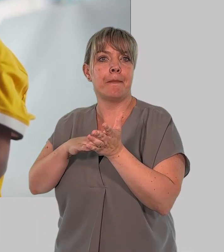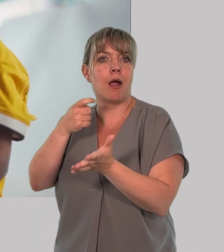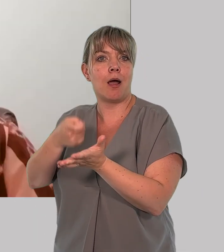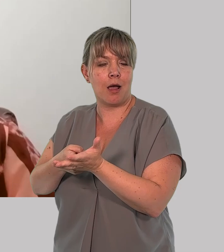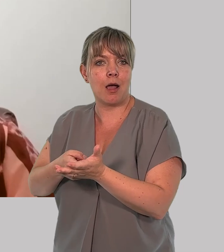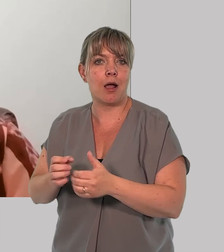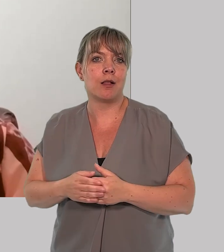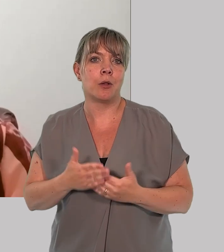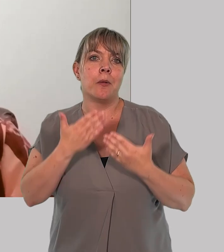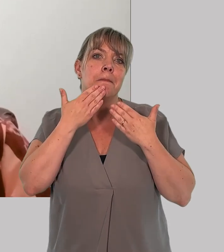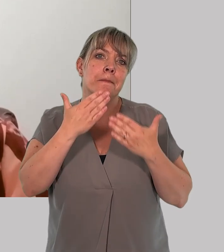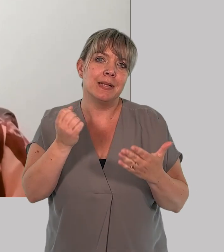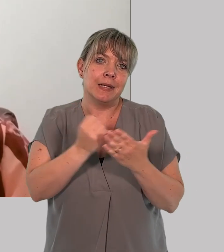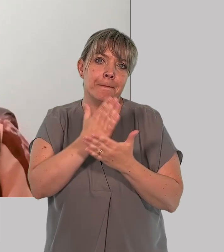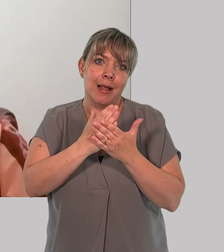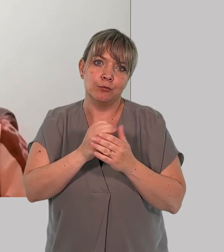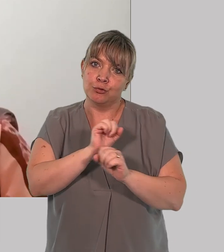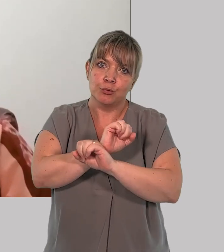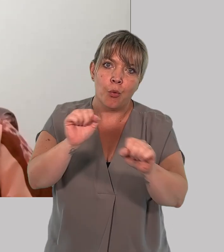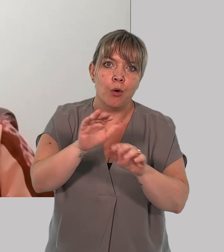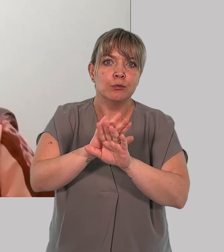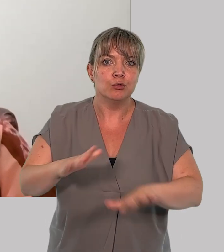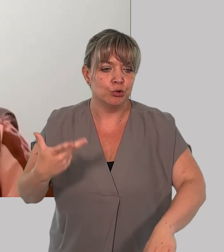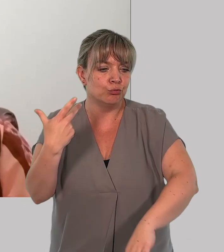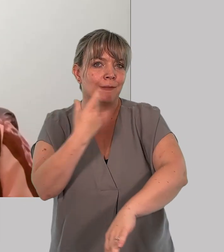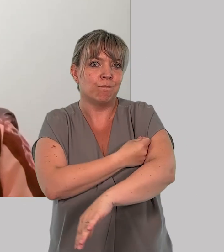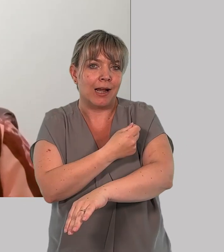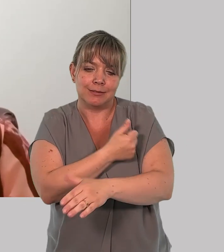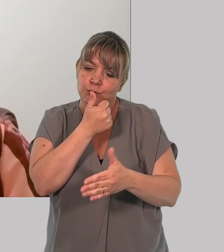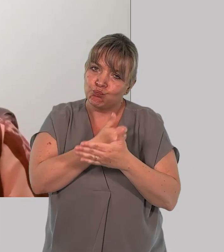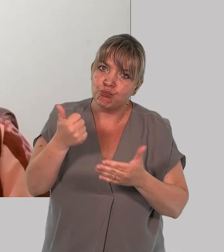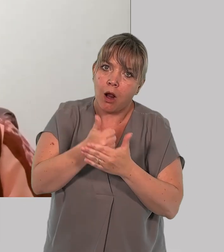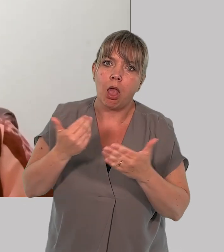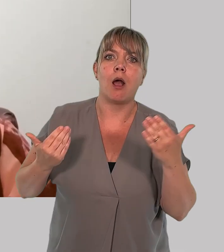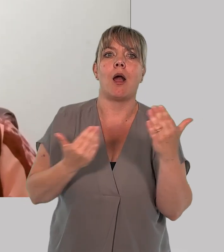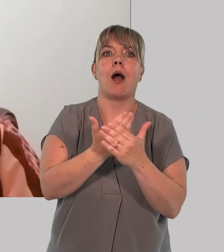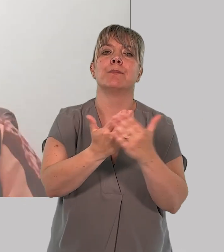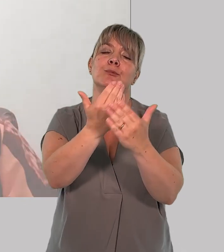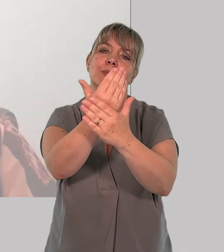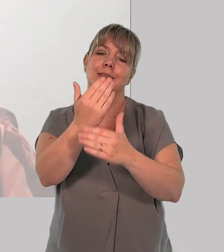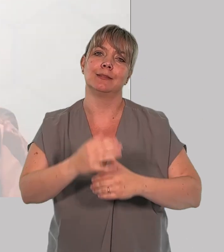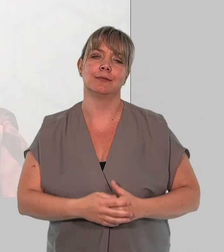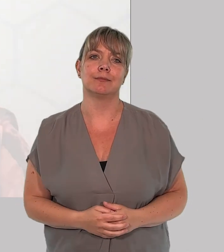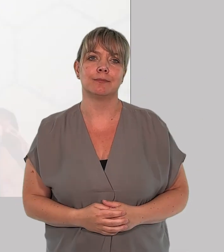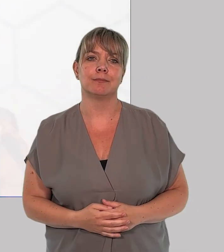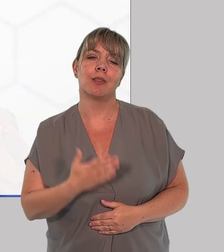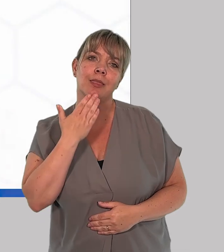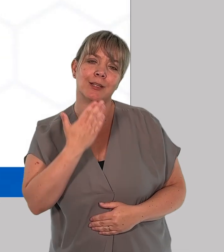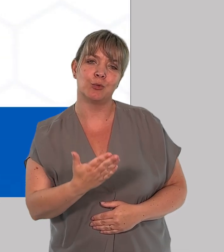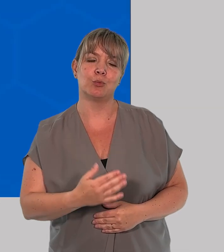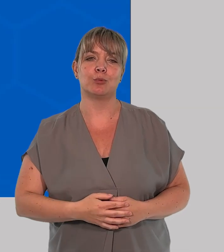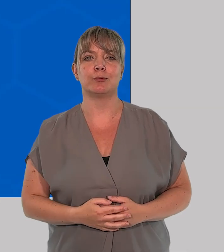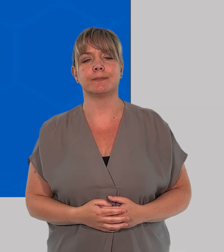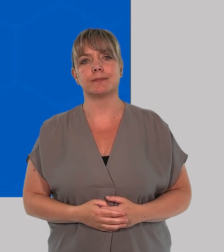So please keep your children's vaccine up to date. Thank you.